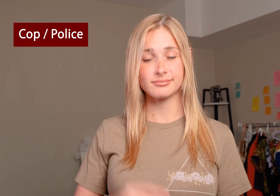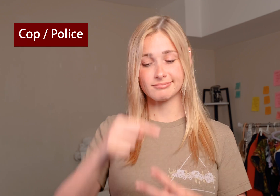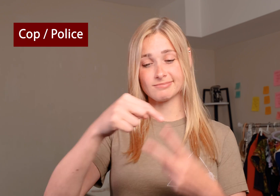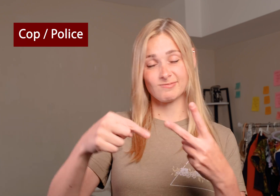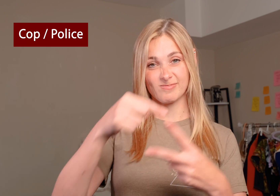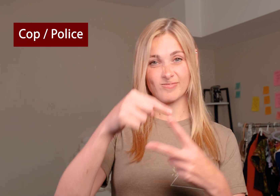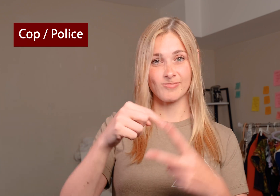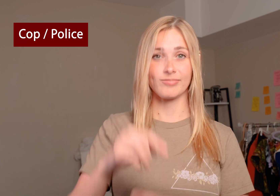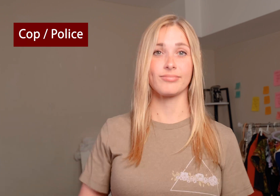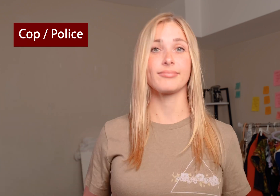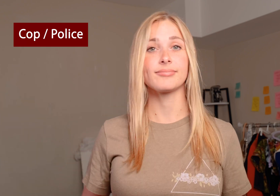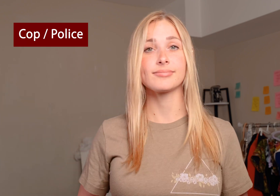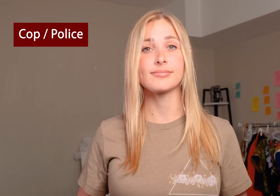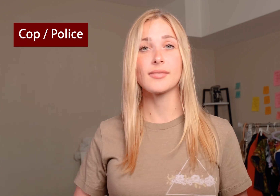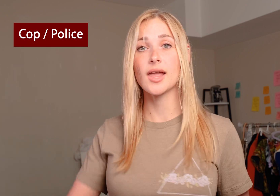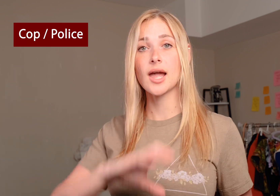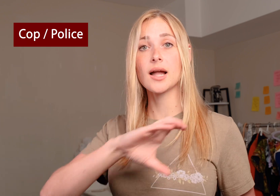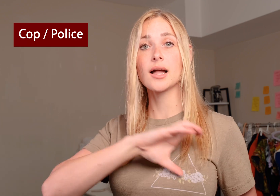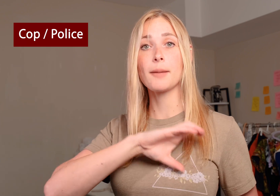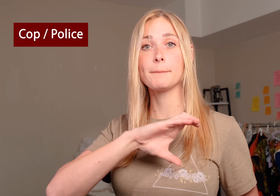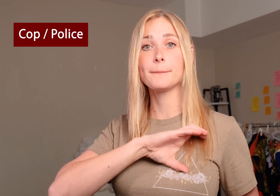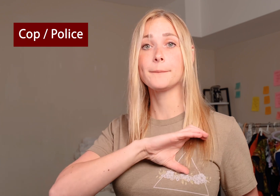and here are two different ways to sign it-